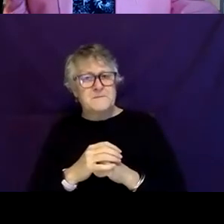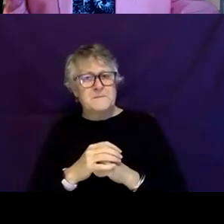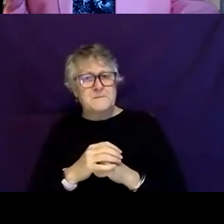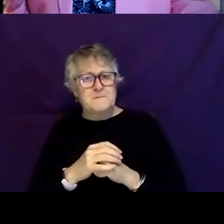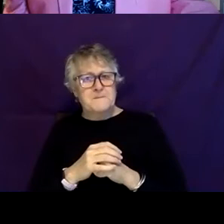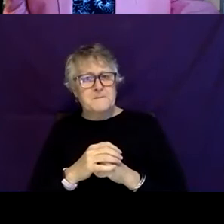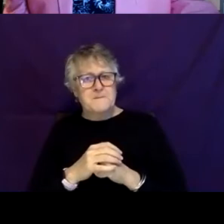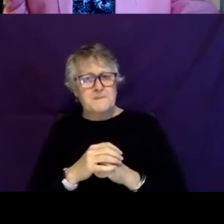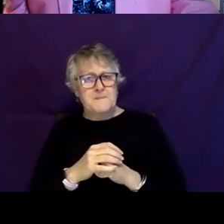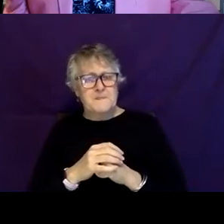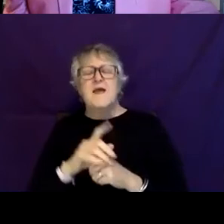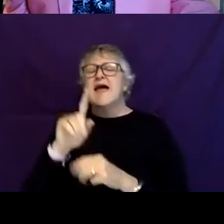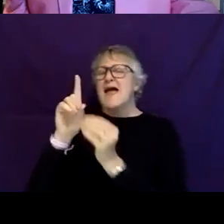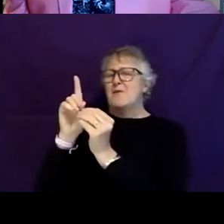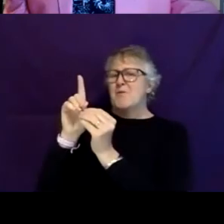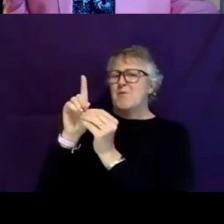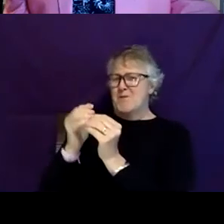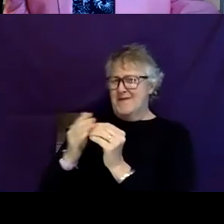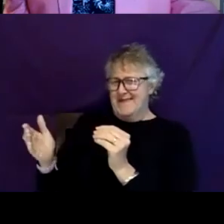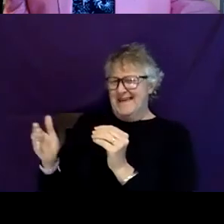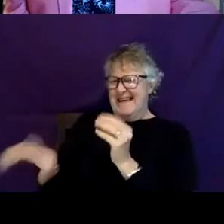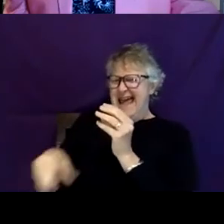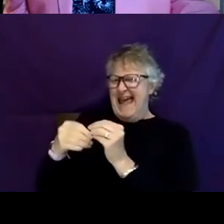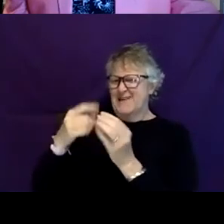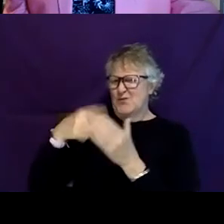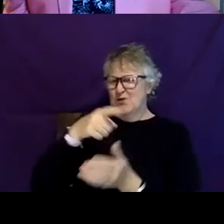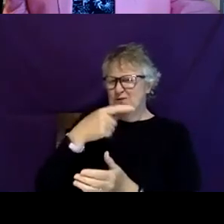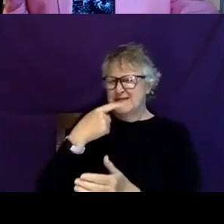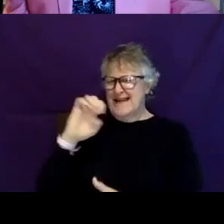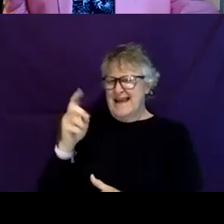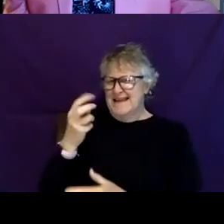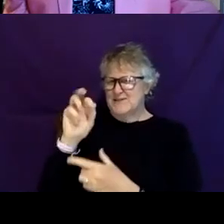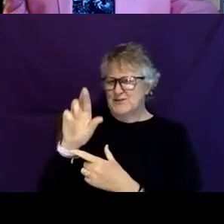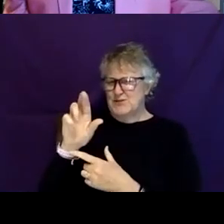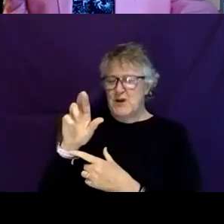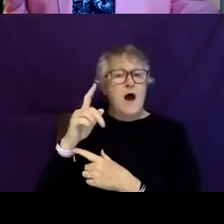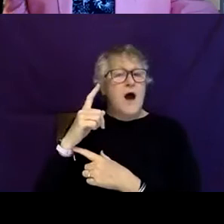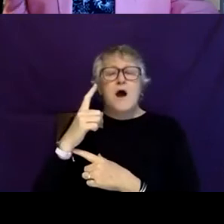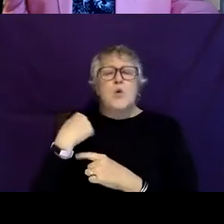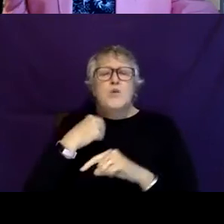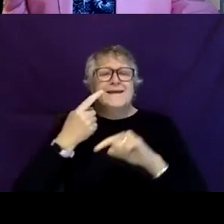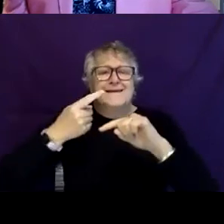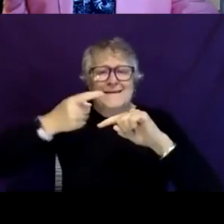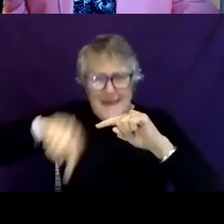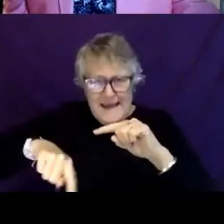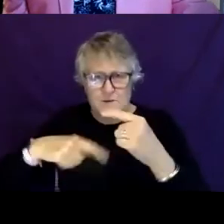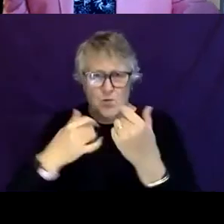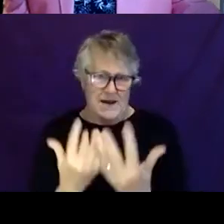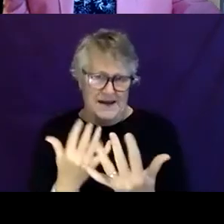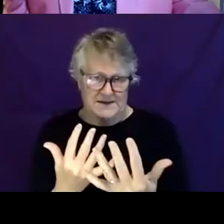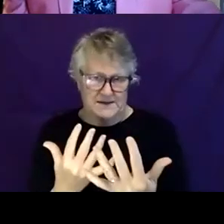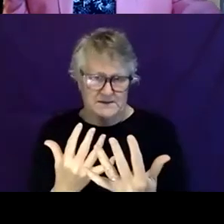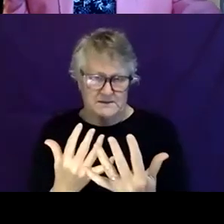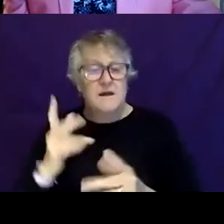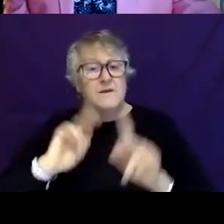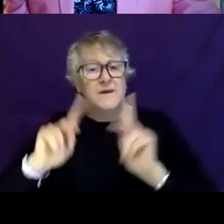Alyshia: And one more thing building off of what you said, Esther. I think we can't wait right? Like, folks have been asking for these things for a really long time.